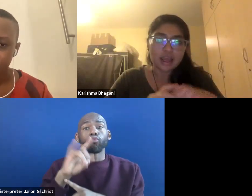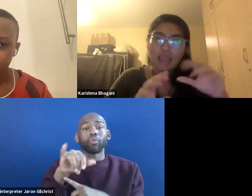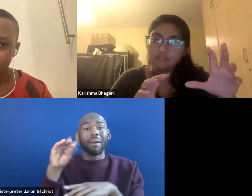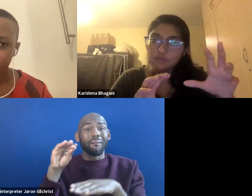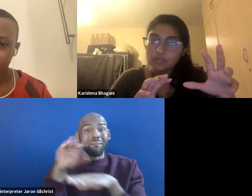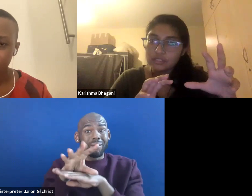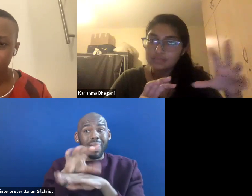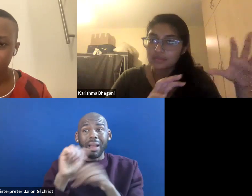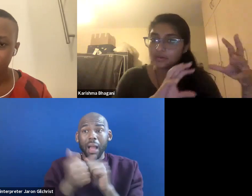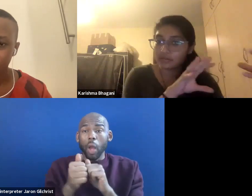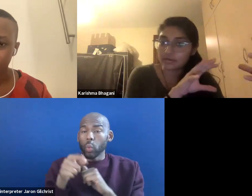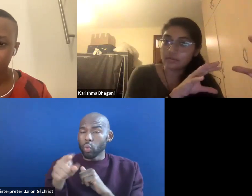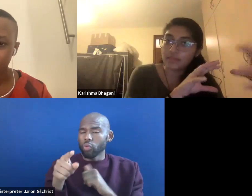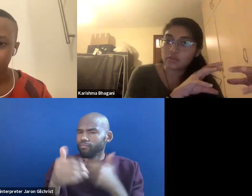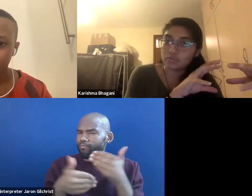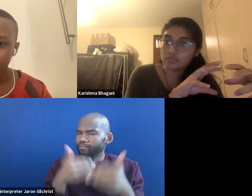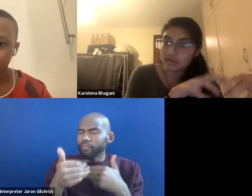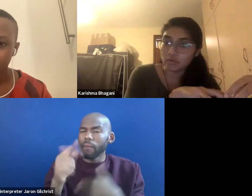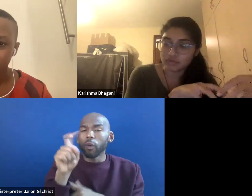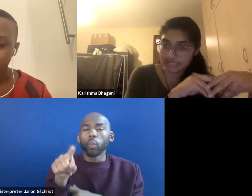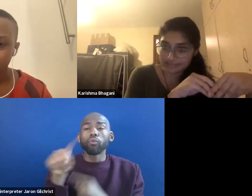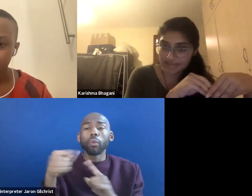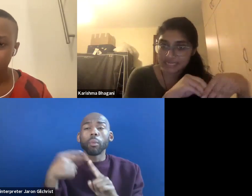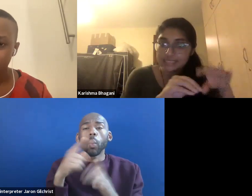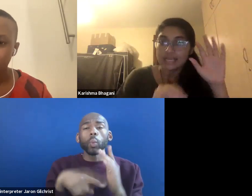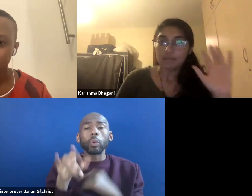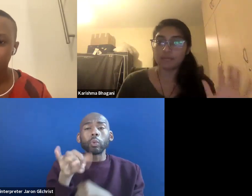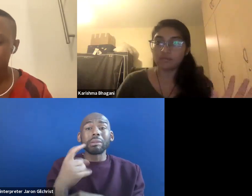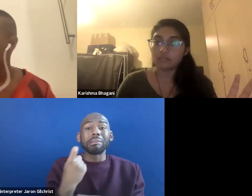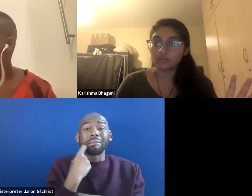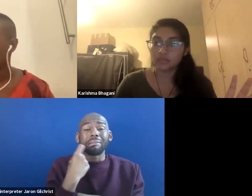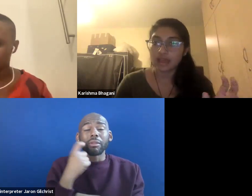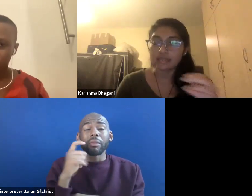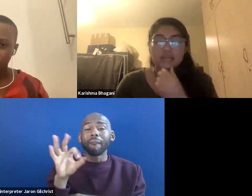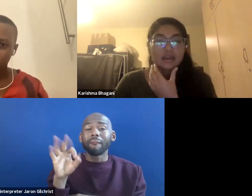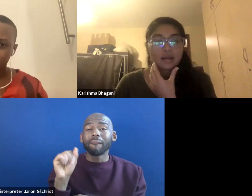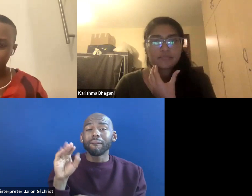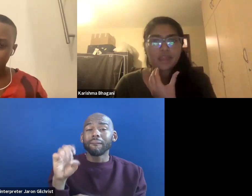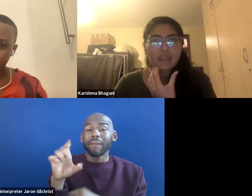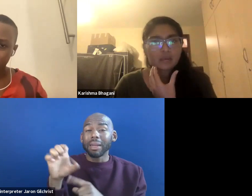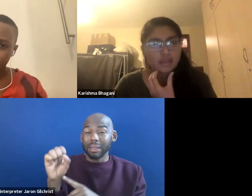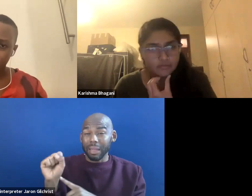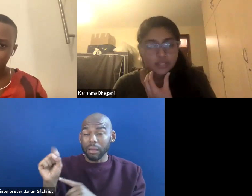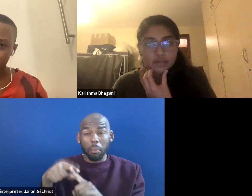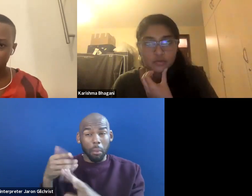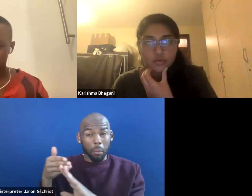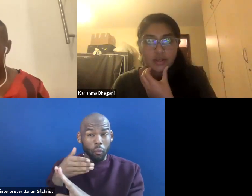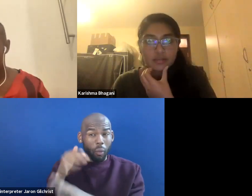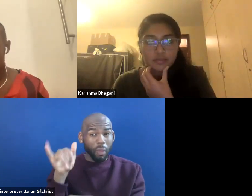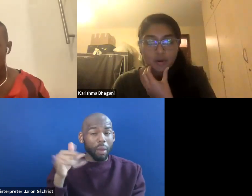I have a few questions about the one that you did most recently, "Faceless" but before we move to that I would love to hear you talk a little bit more